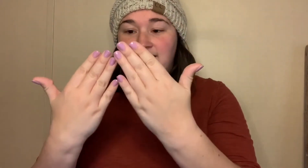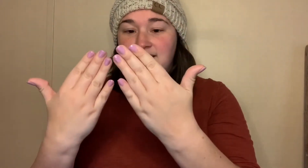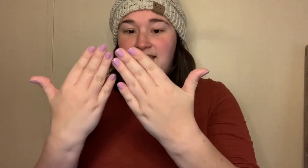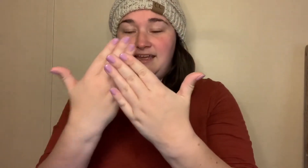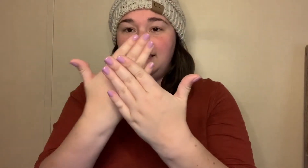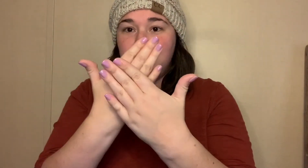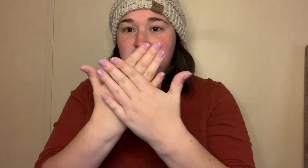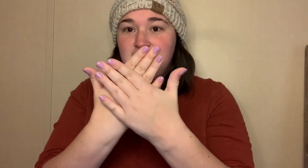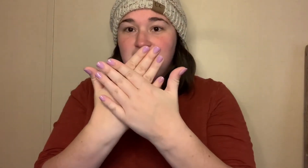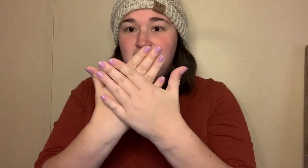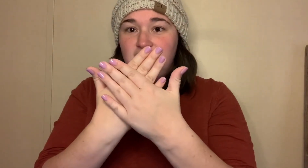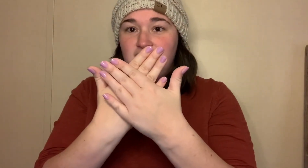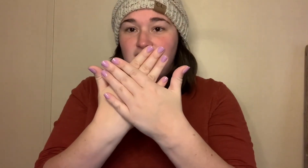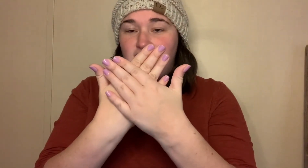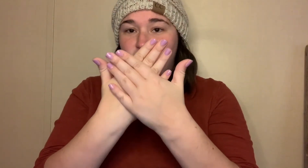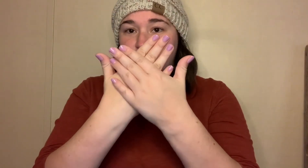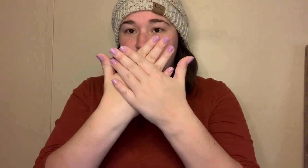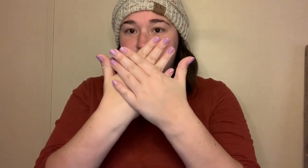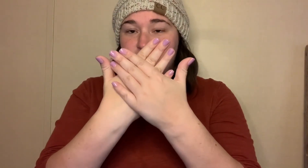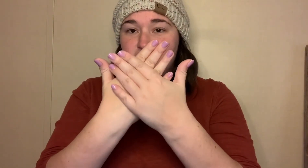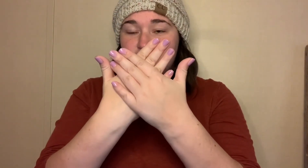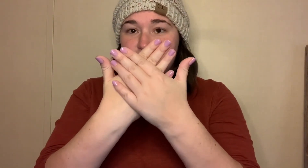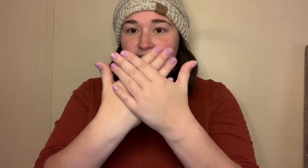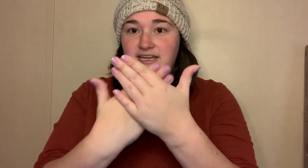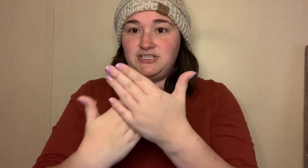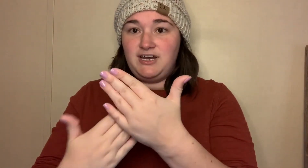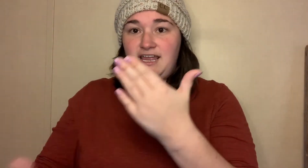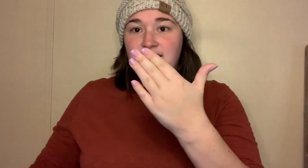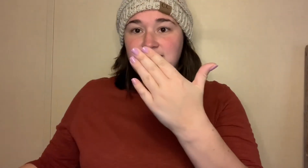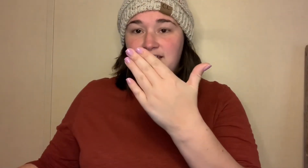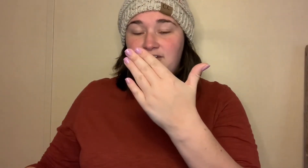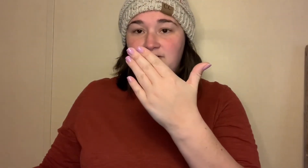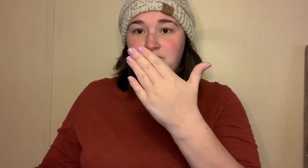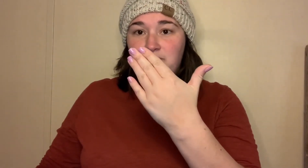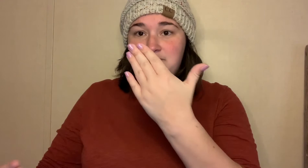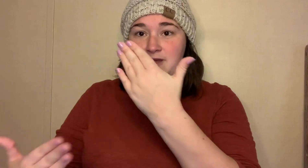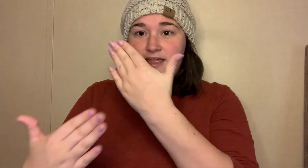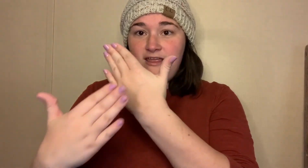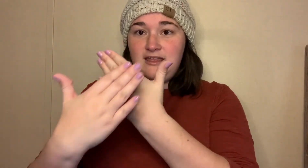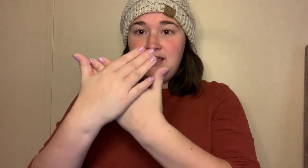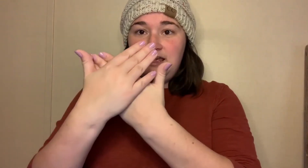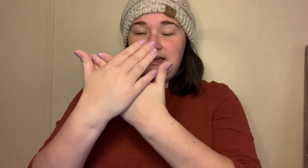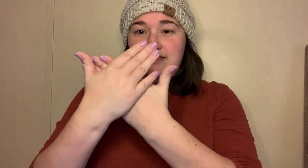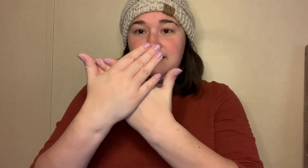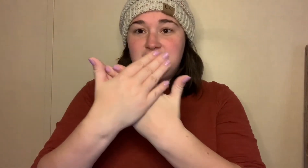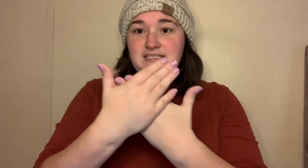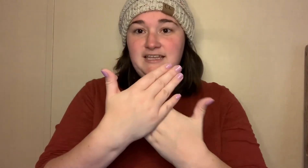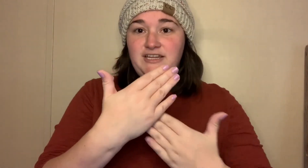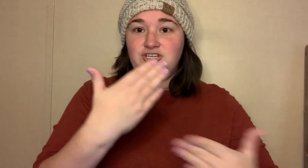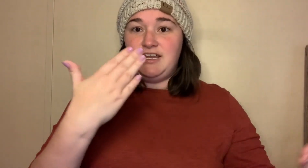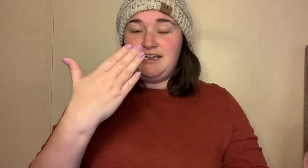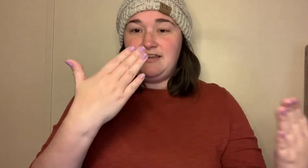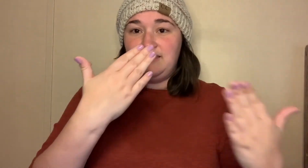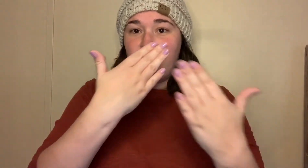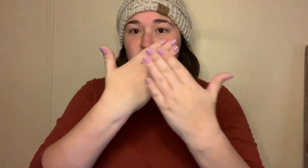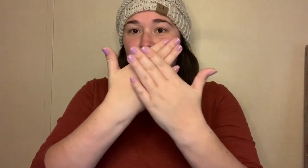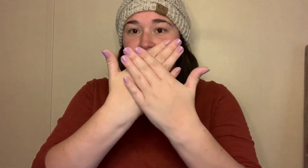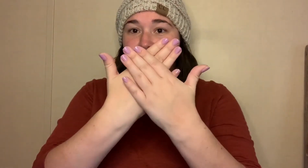in hand you just slide your hand down one way and then slide your hand down the other